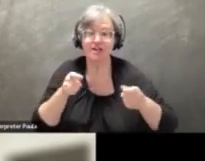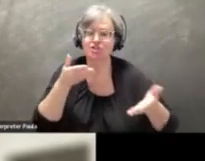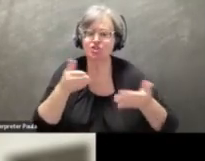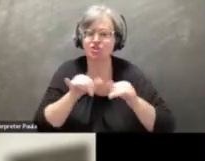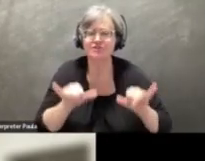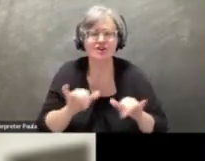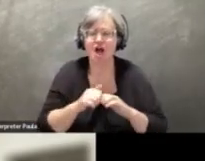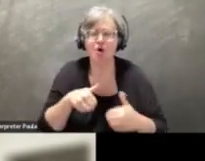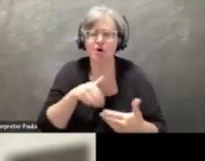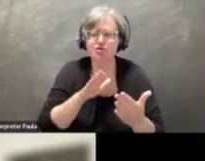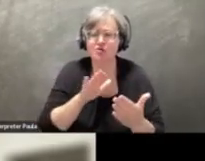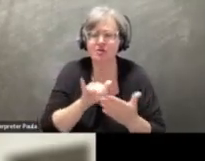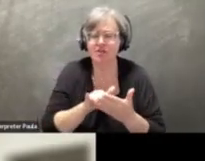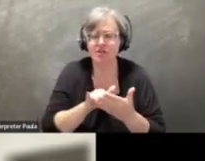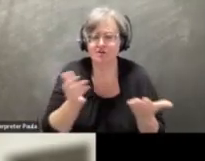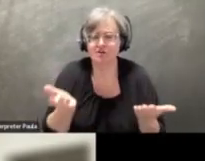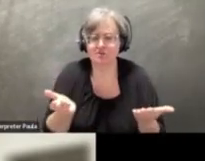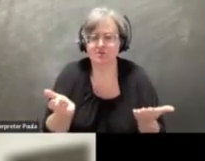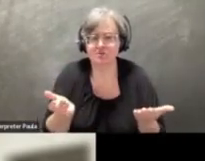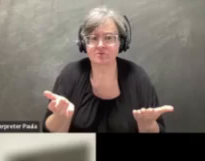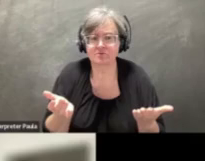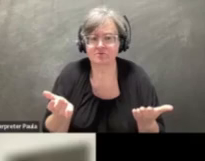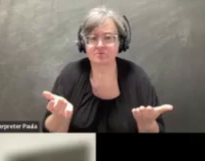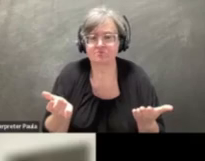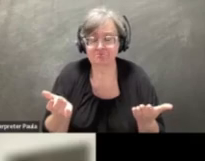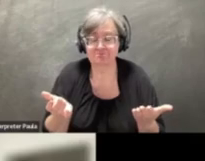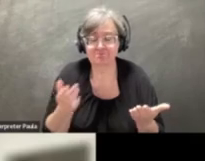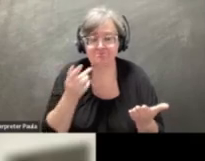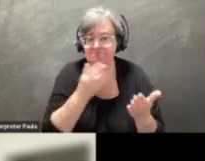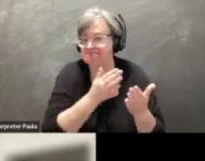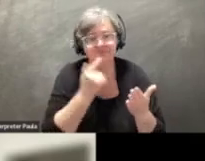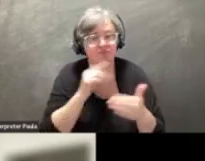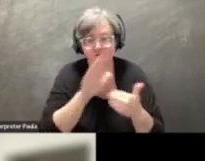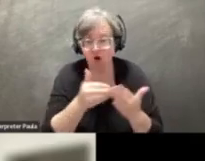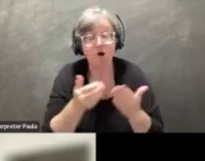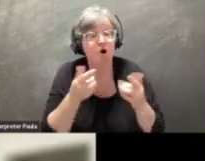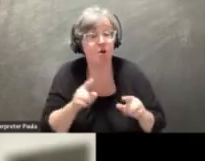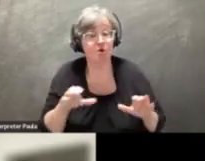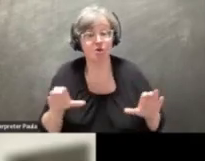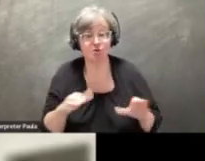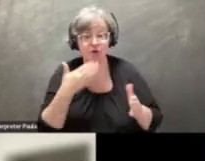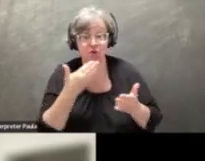addressing that across the state, across the board, and when it's done well, we need to